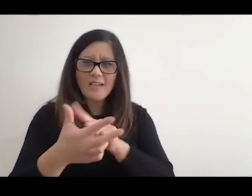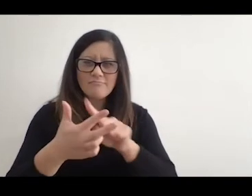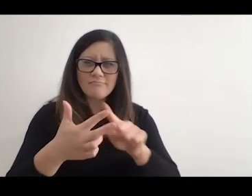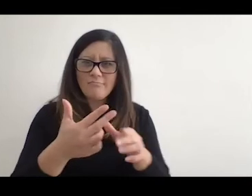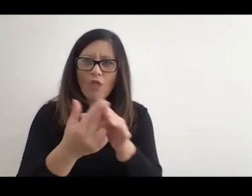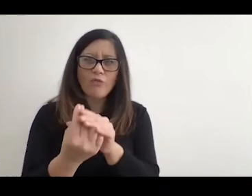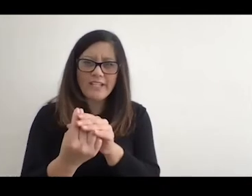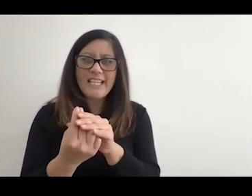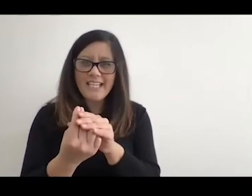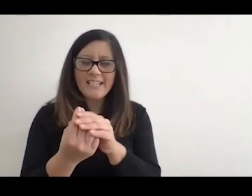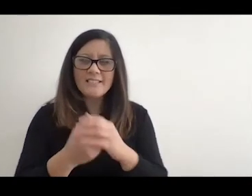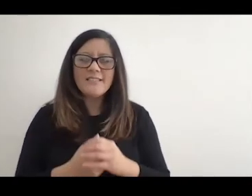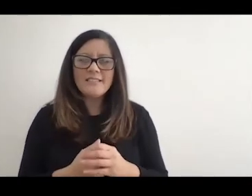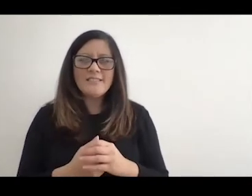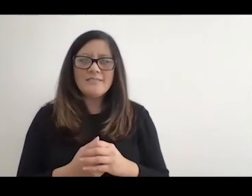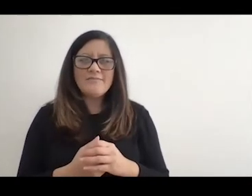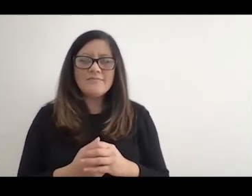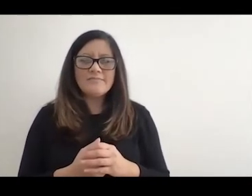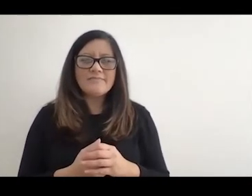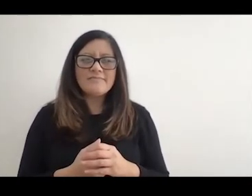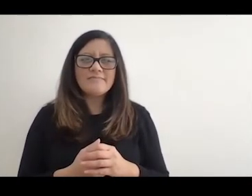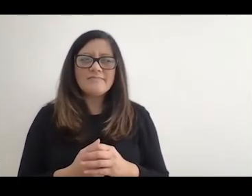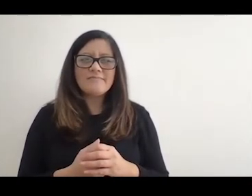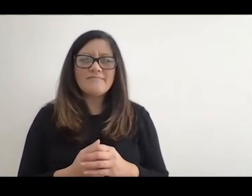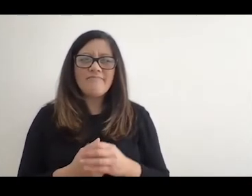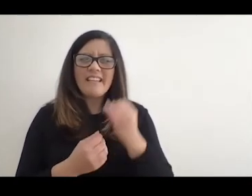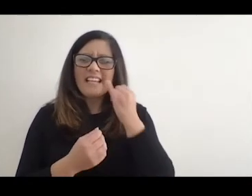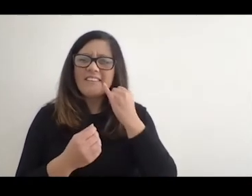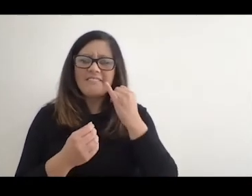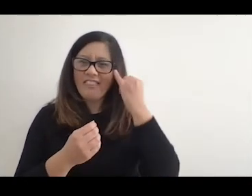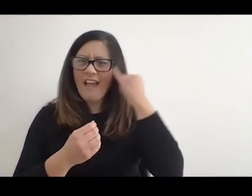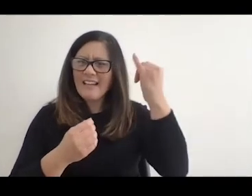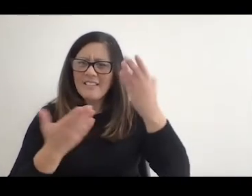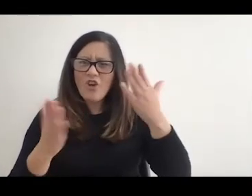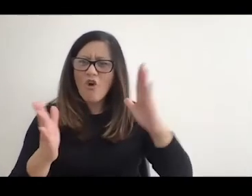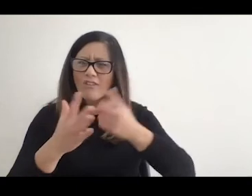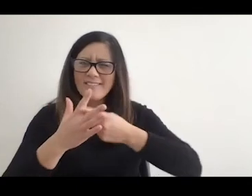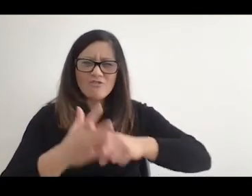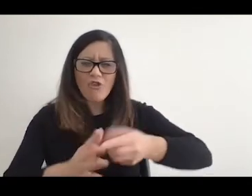Why, if this was happening here? And I guarantee if it was